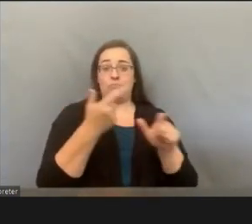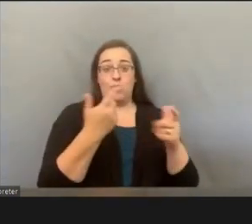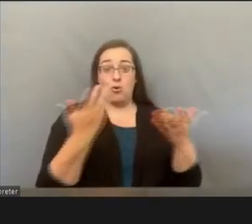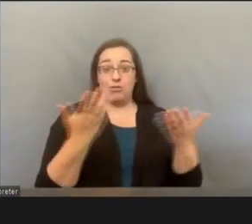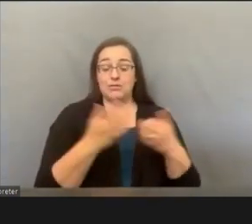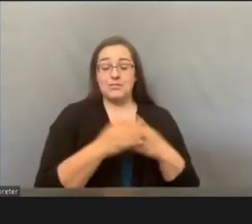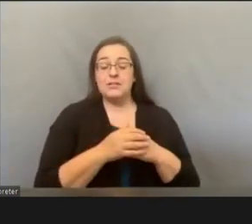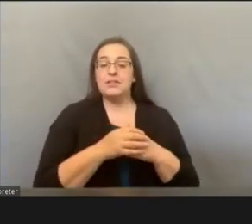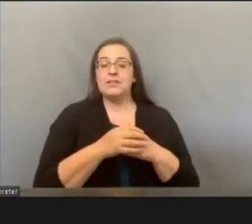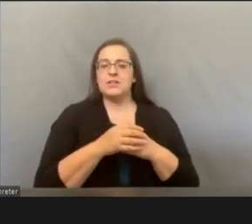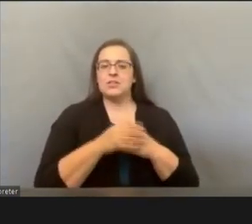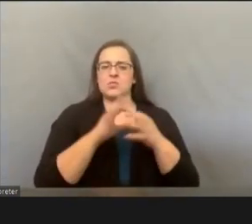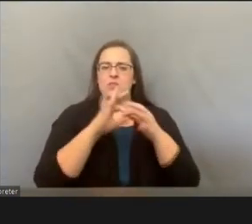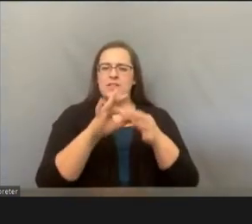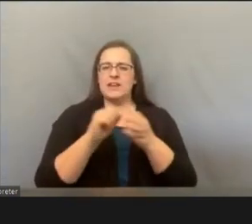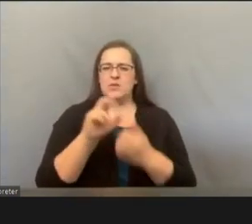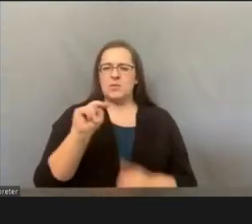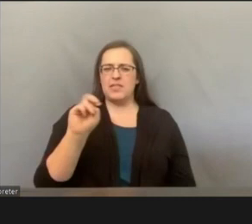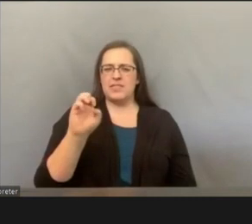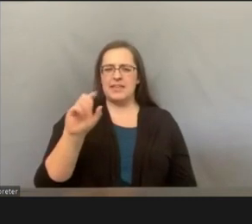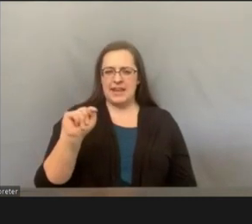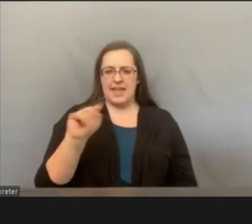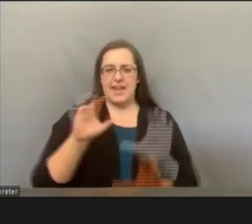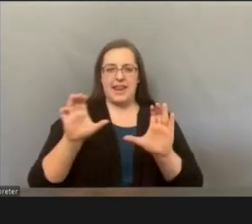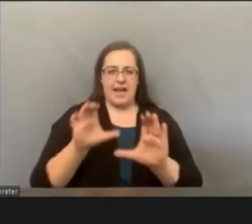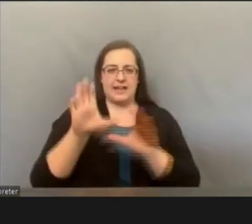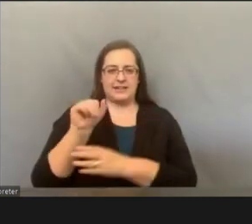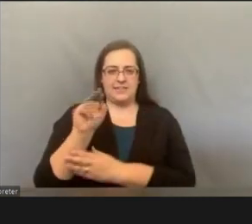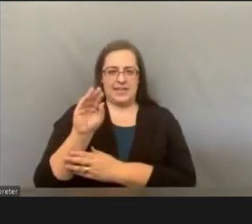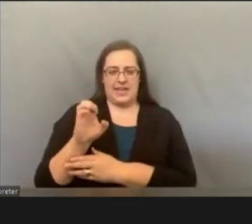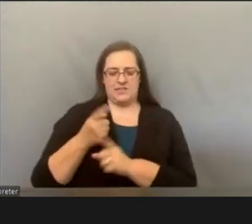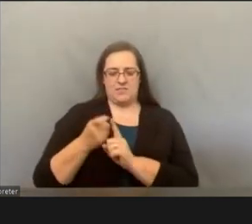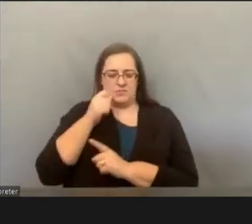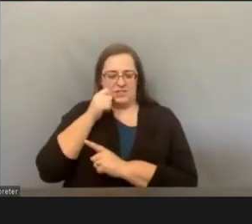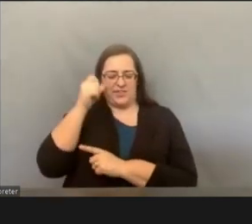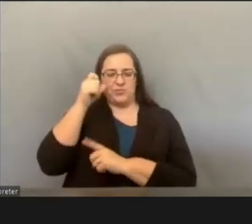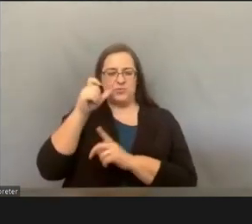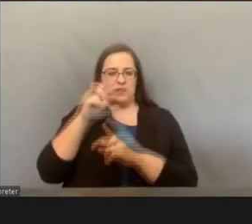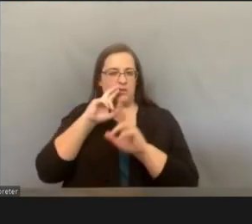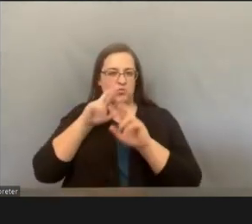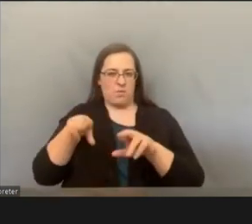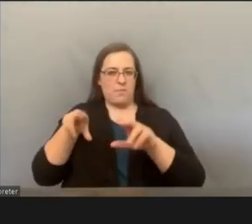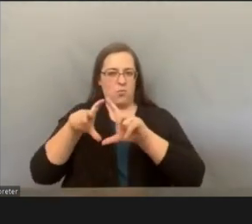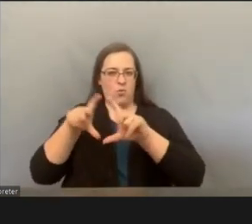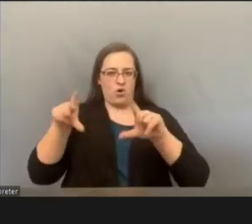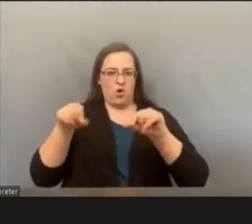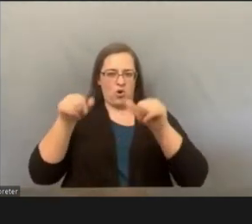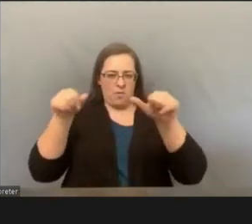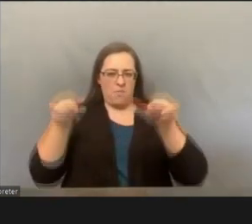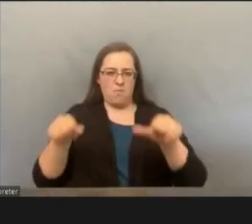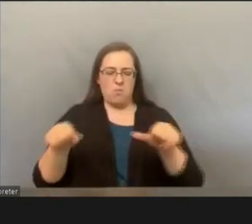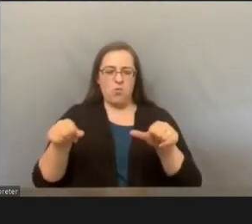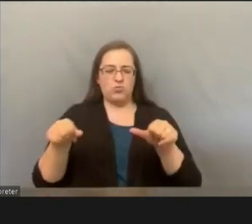EVERYBODY. MY ONLY QUESTION I HAVE IS I GUESS THIS AGO TO THE WHOLE PANEL.